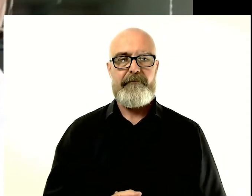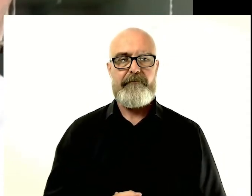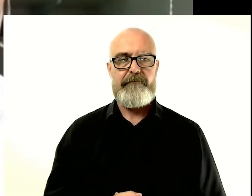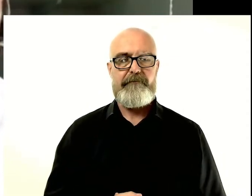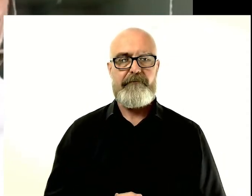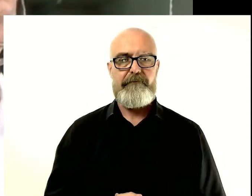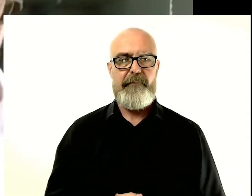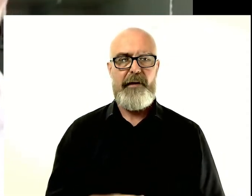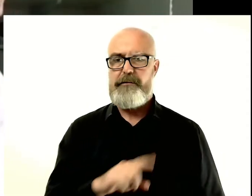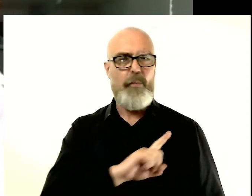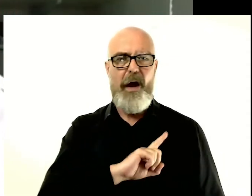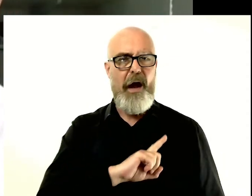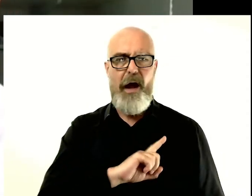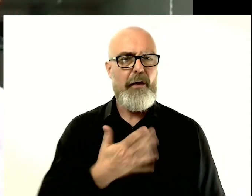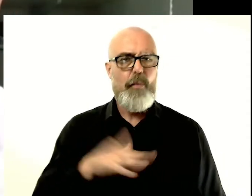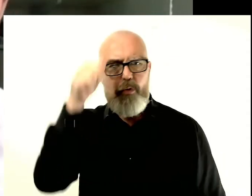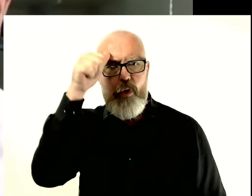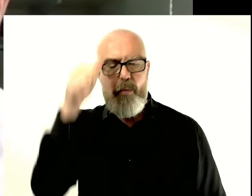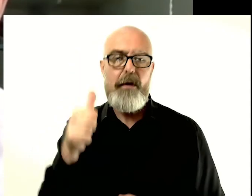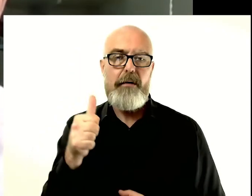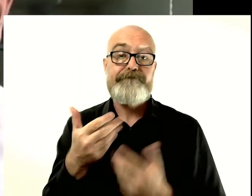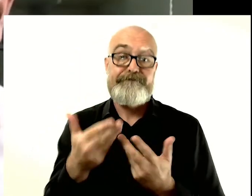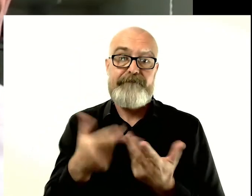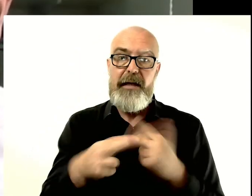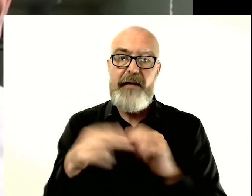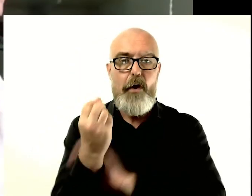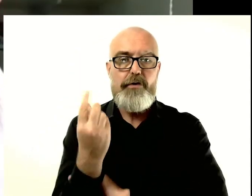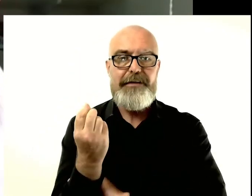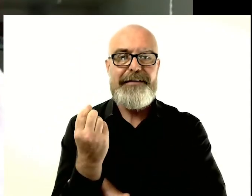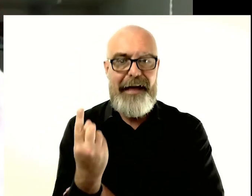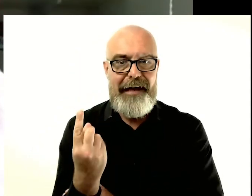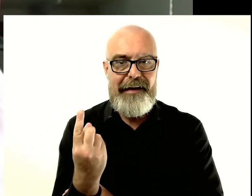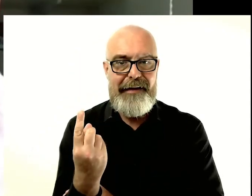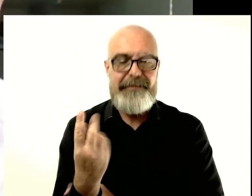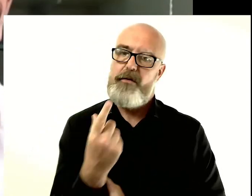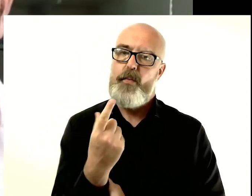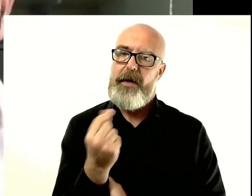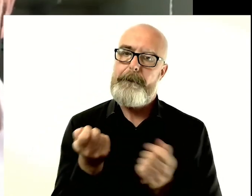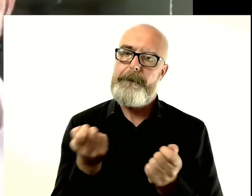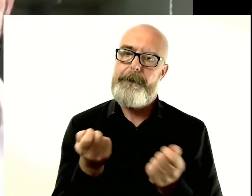epidemiology is why would he why do we want to know this because if